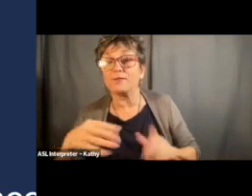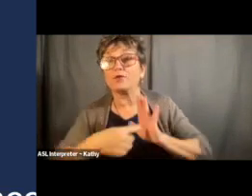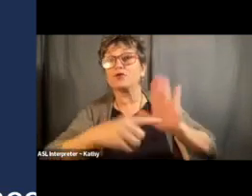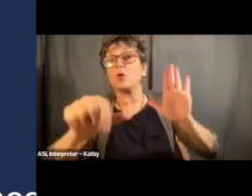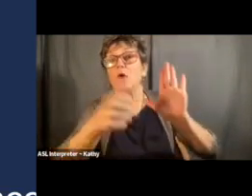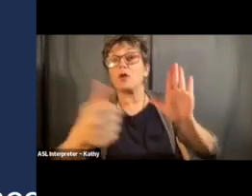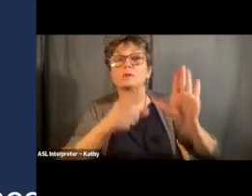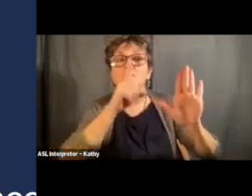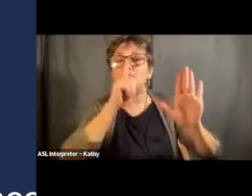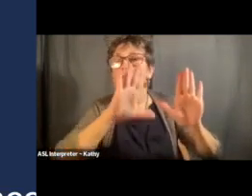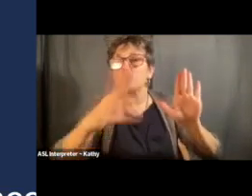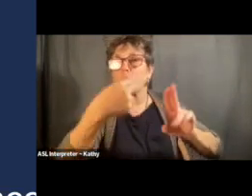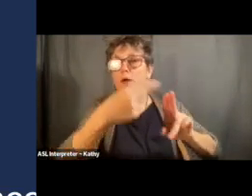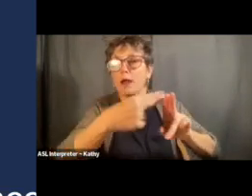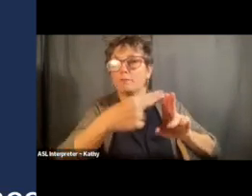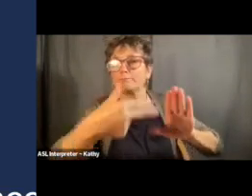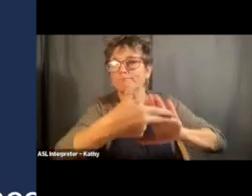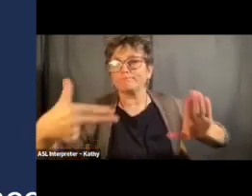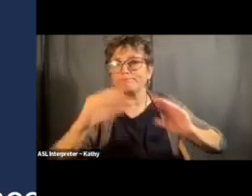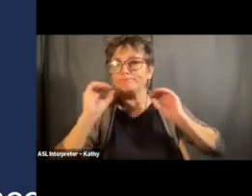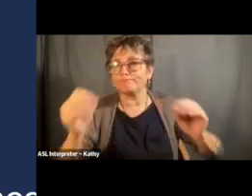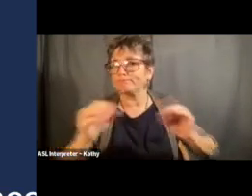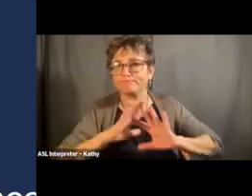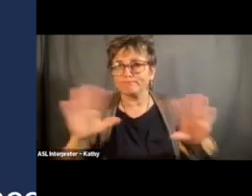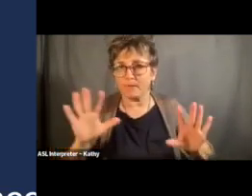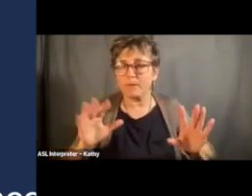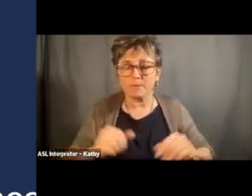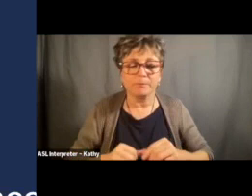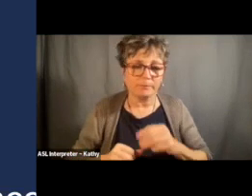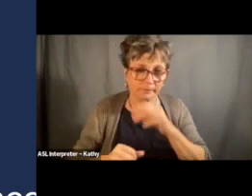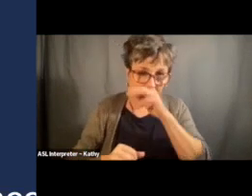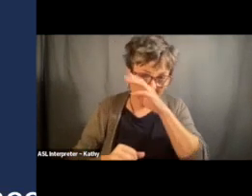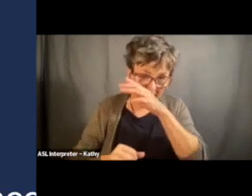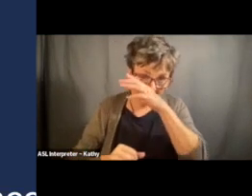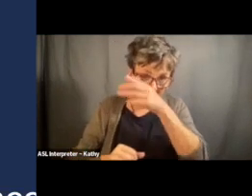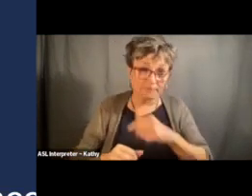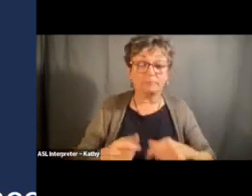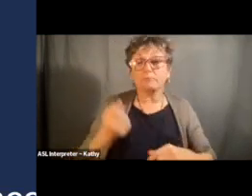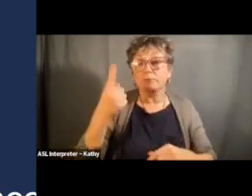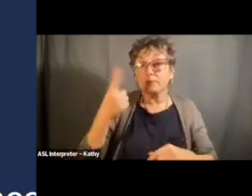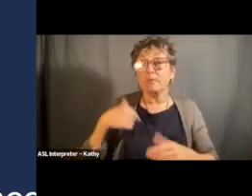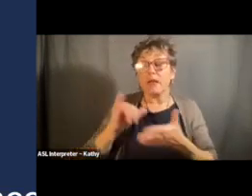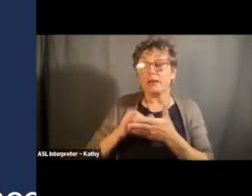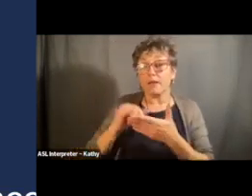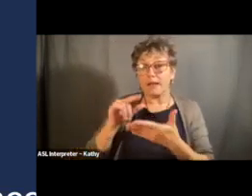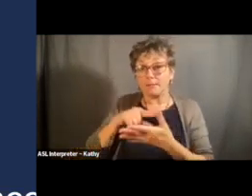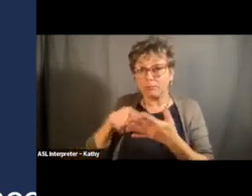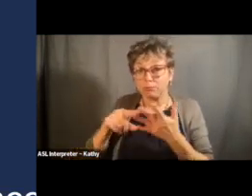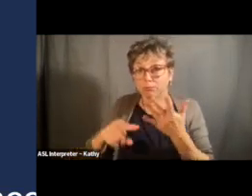see de-identified data on the participants. We do not own the data. None of the patient